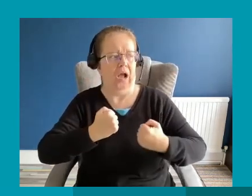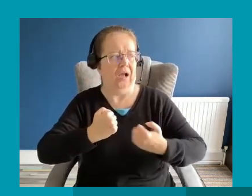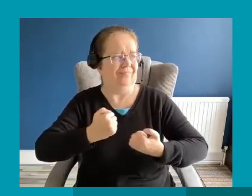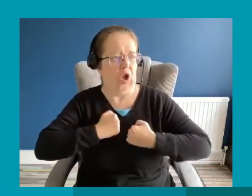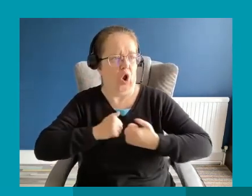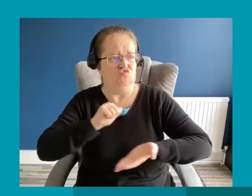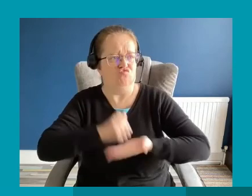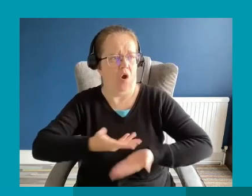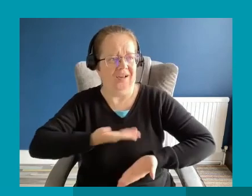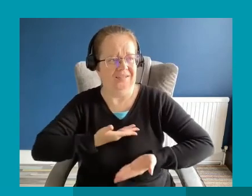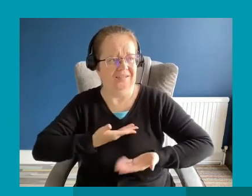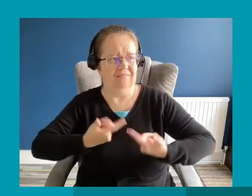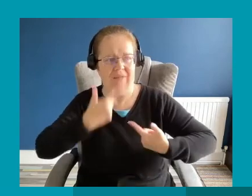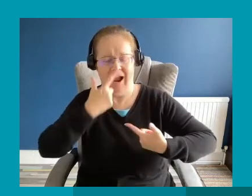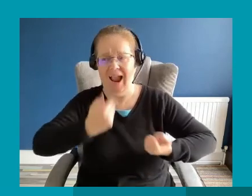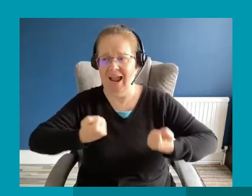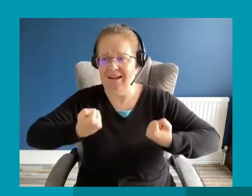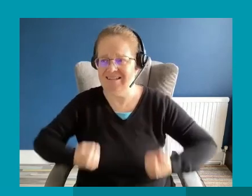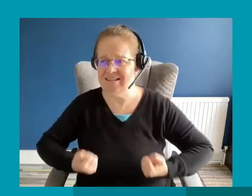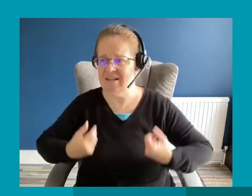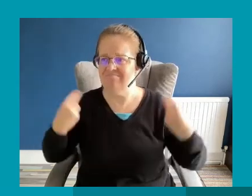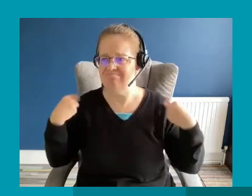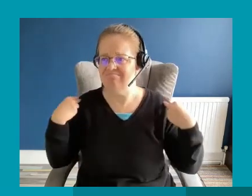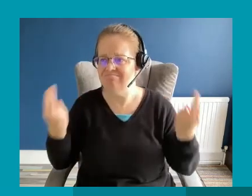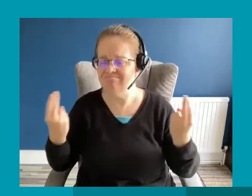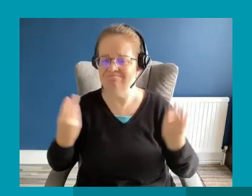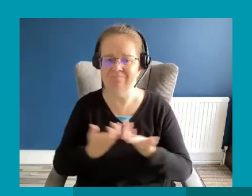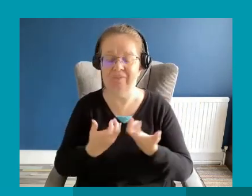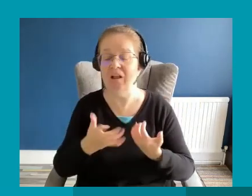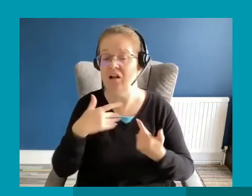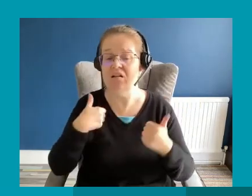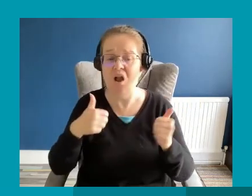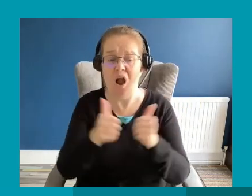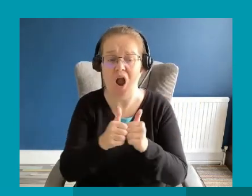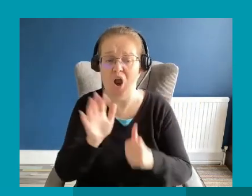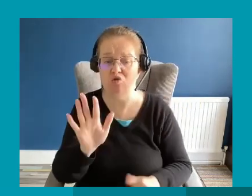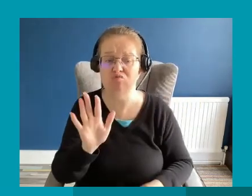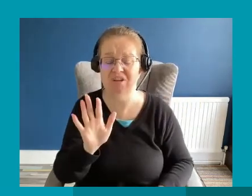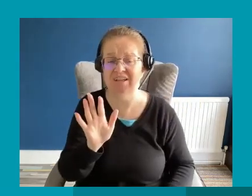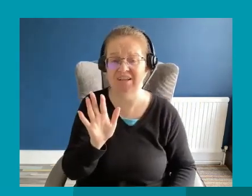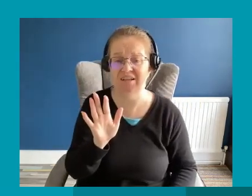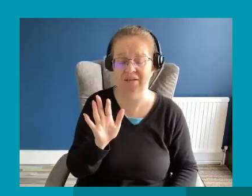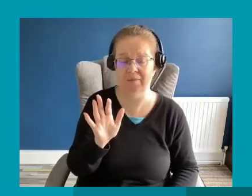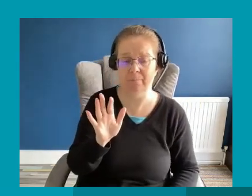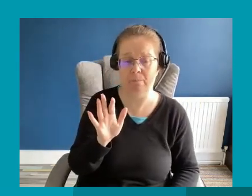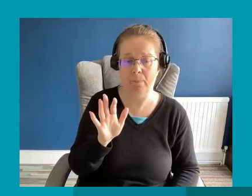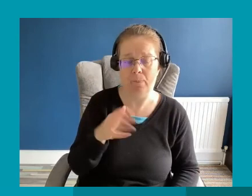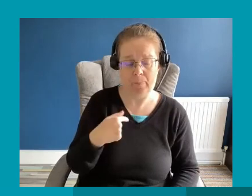Fantastic, I really love that. I totally agree 100%. You know. I think one of the things that we